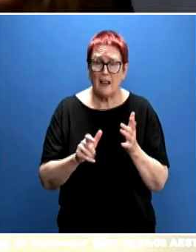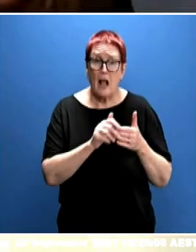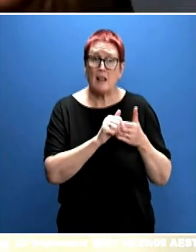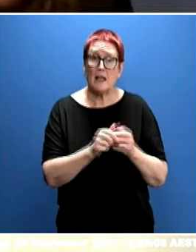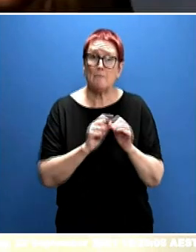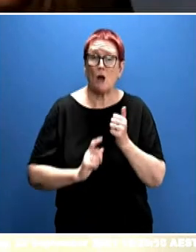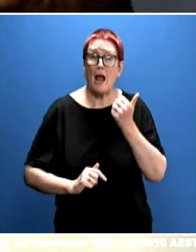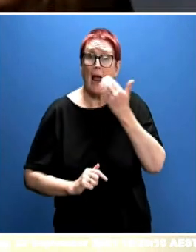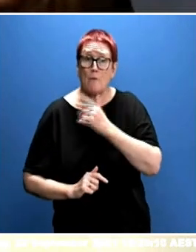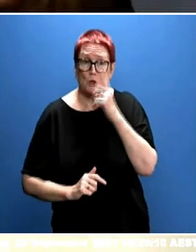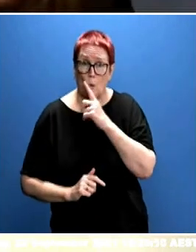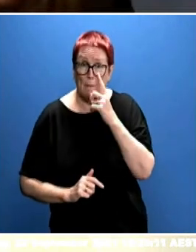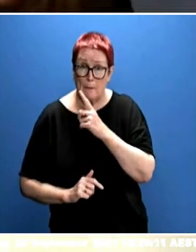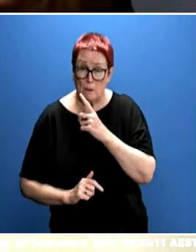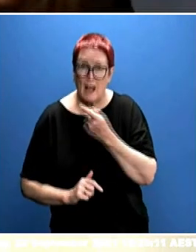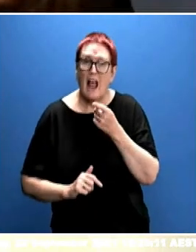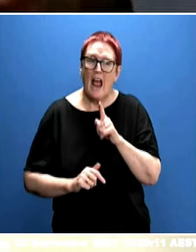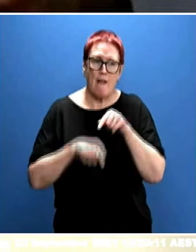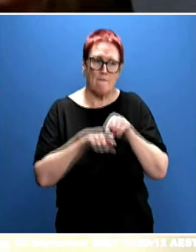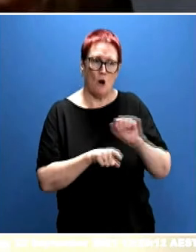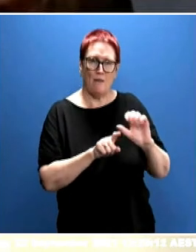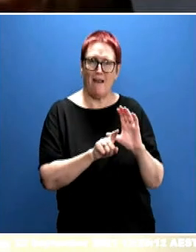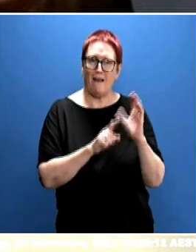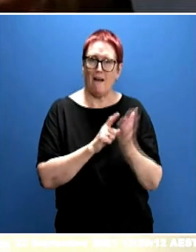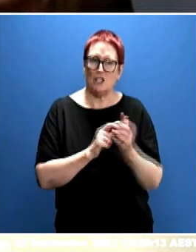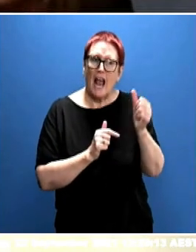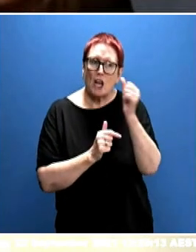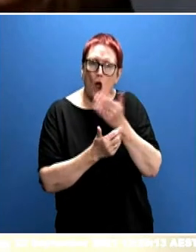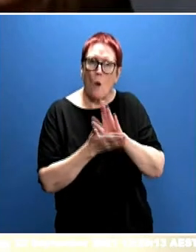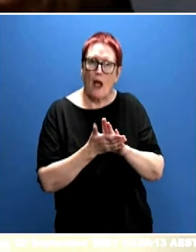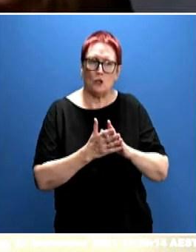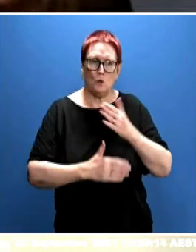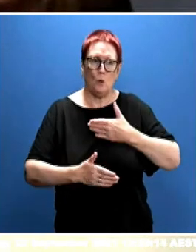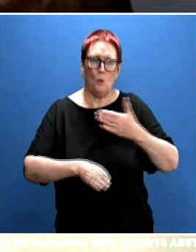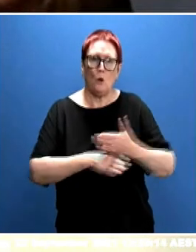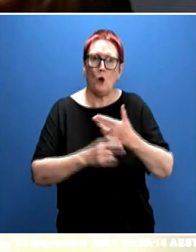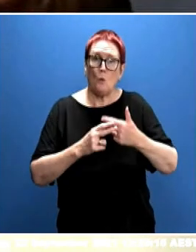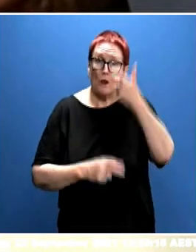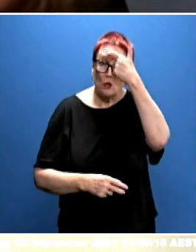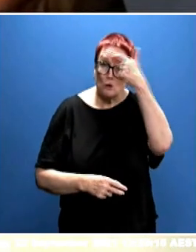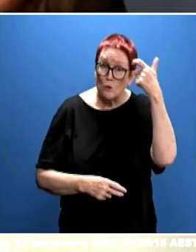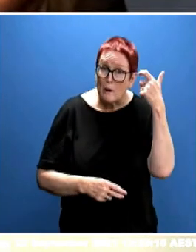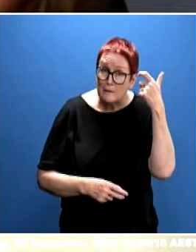needs to be culturally appropriate and trauma-informed, bearing in mind that the parents often have got intergenerational trauma